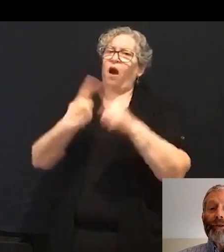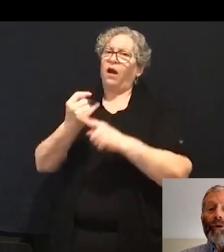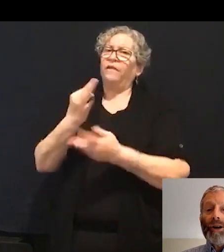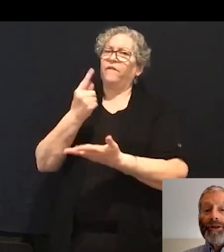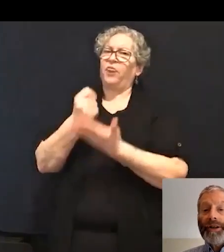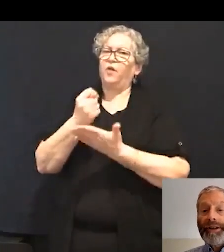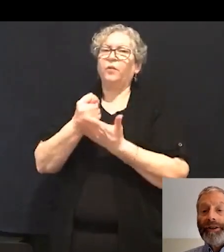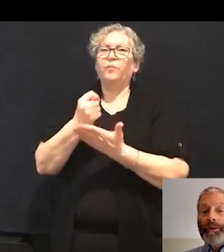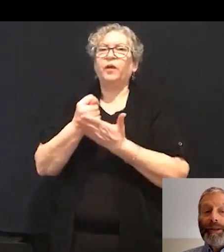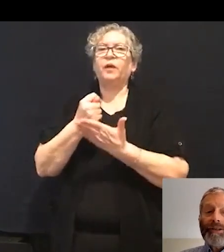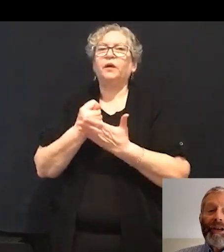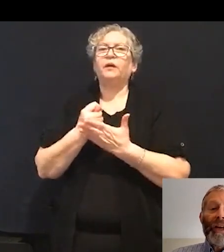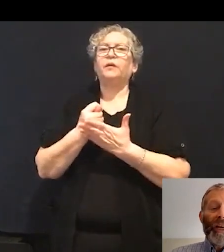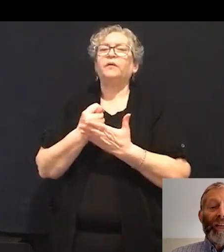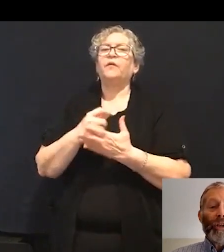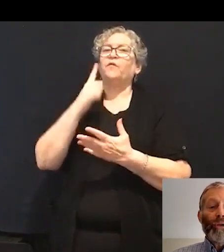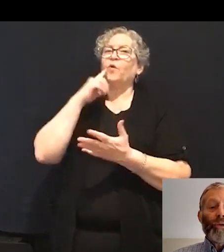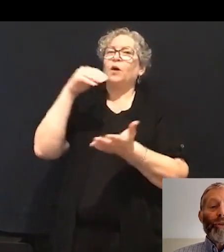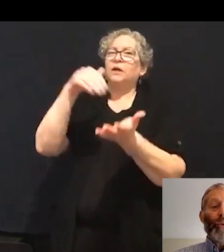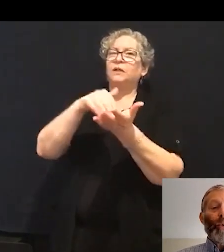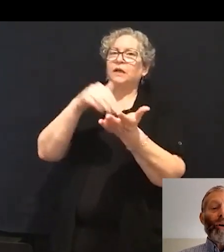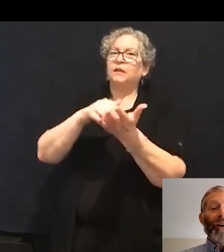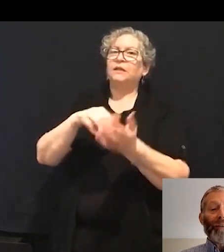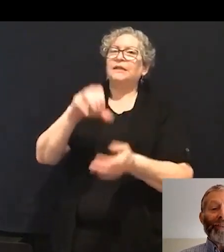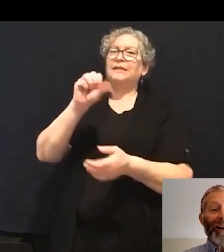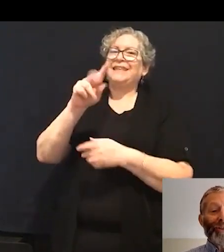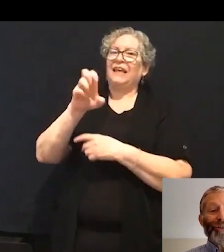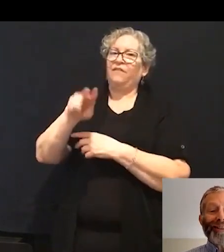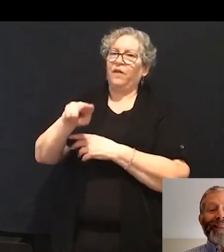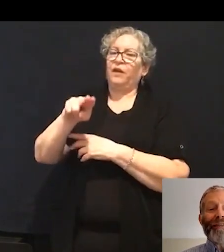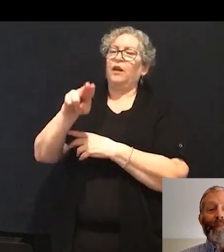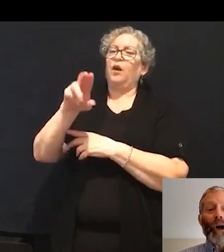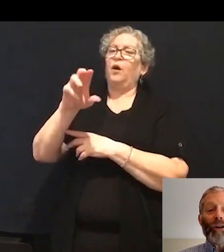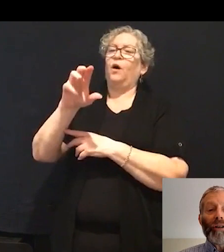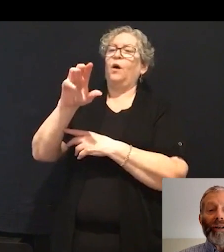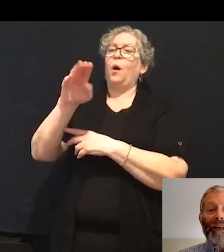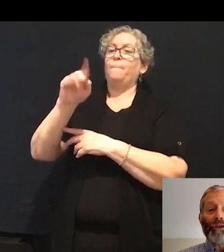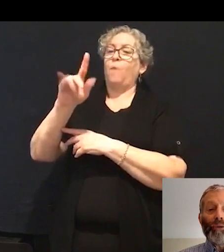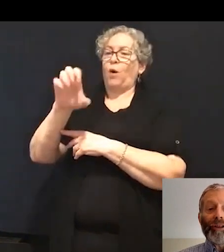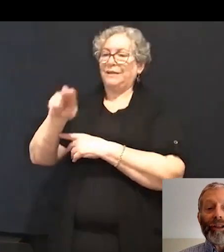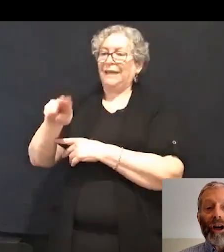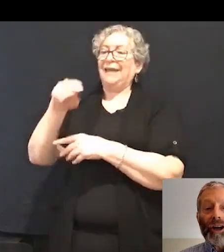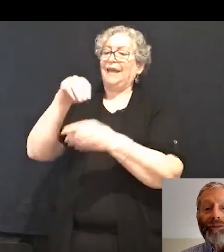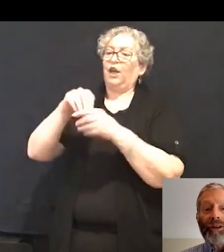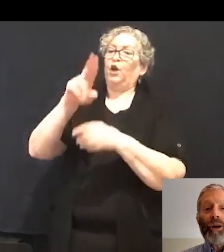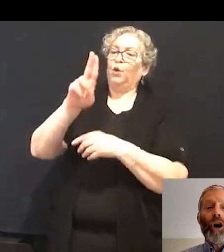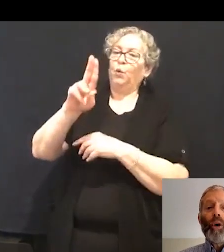for cross-cutting therapies include the work of Dr. Stephen Martin at UT Austin.